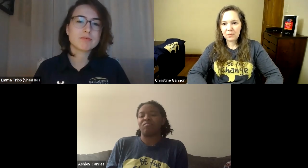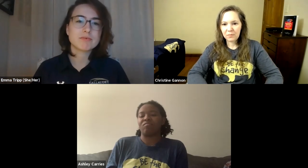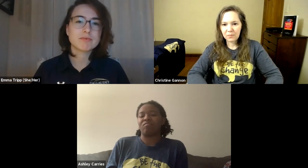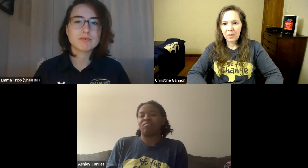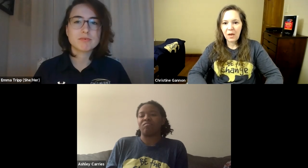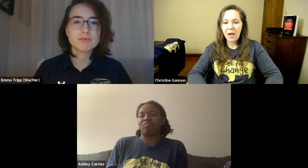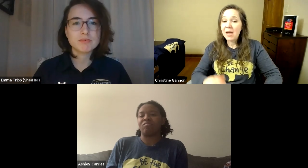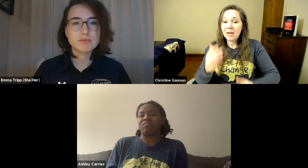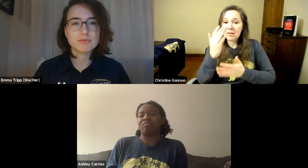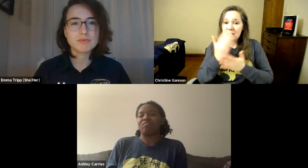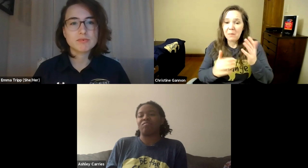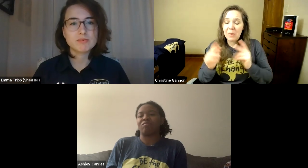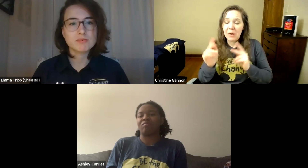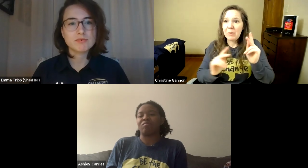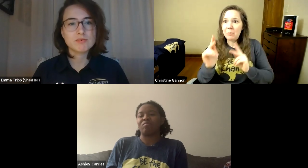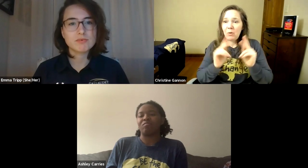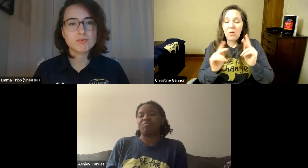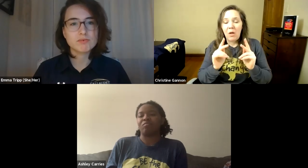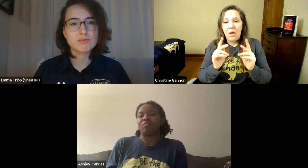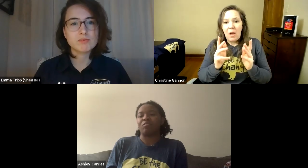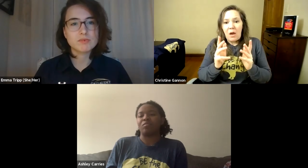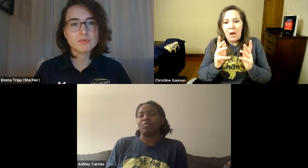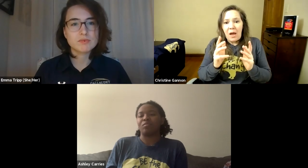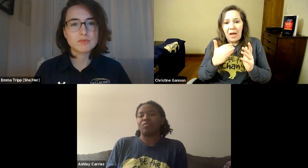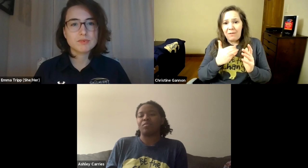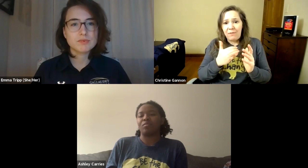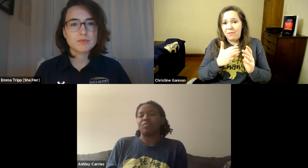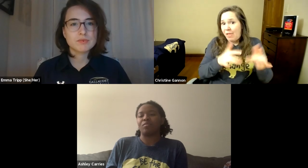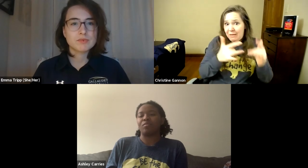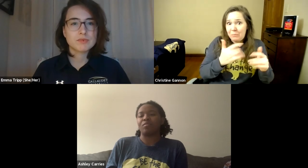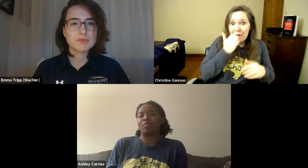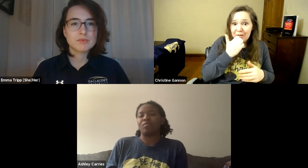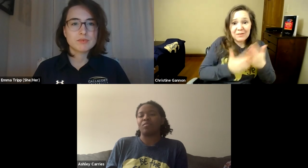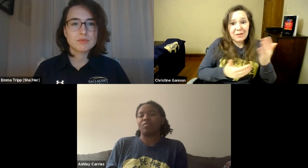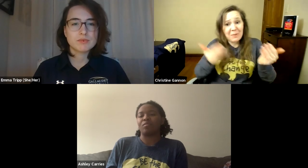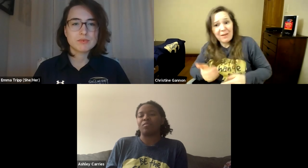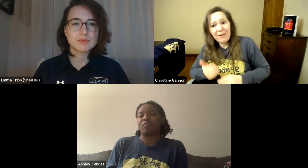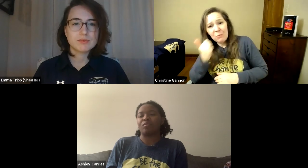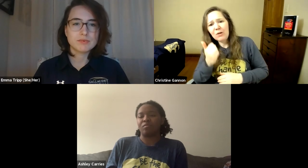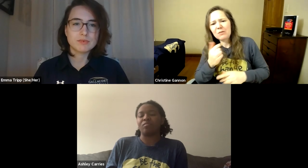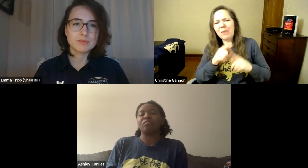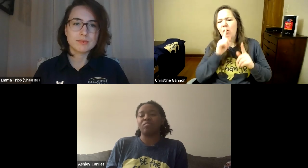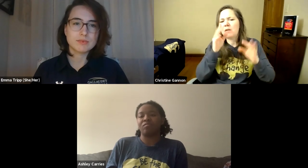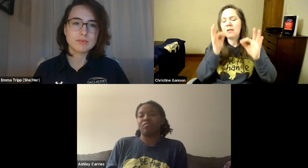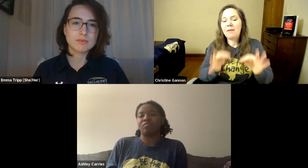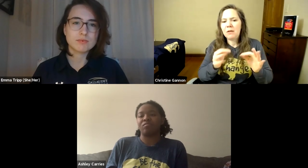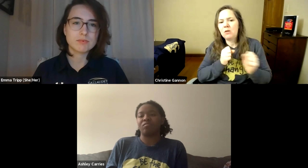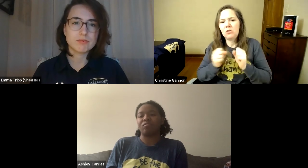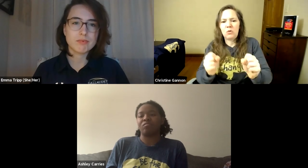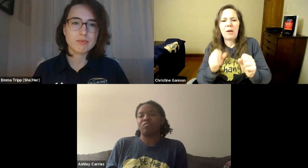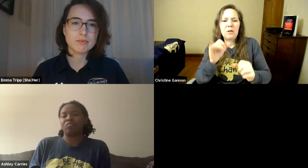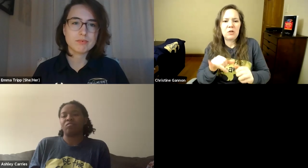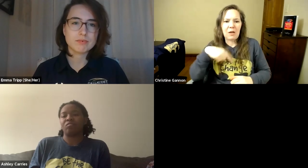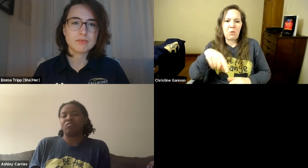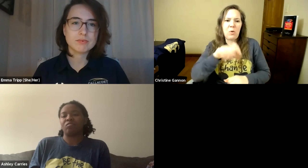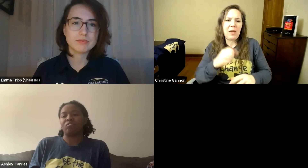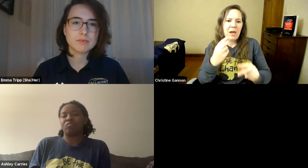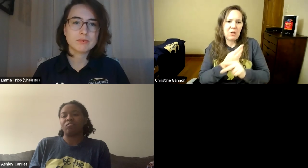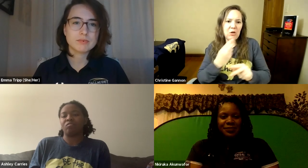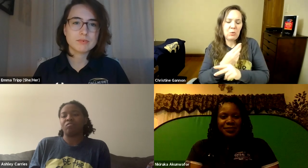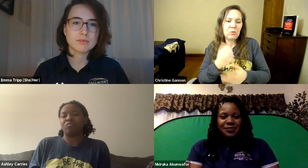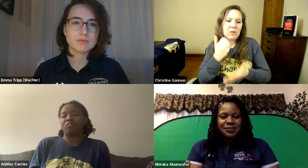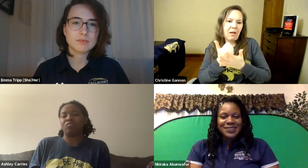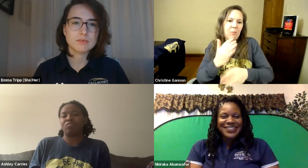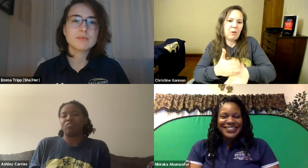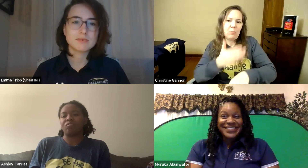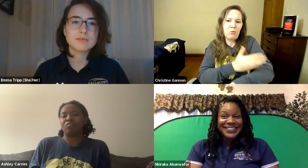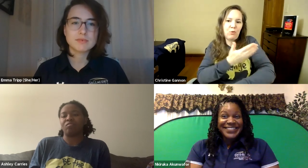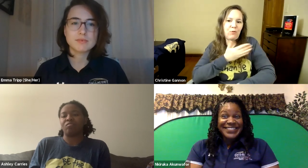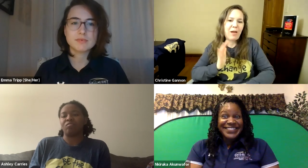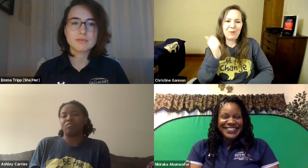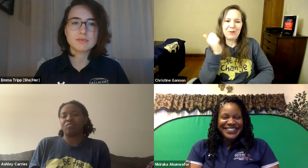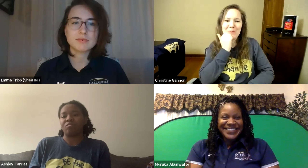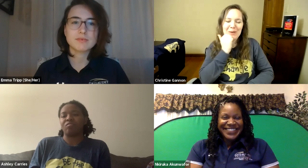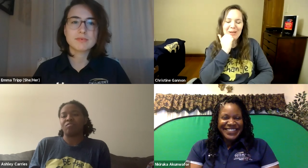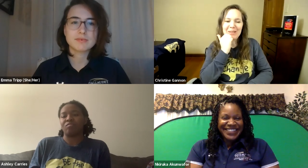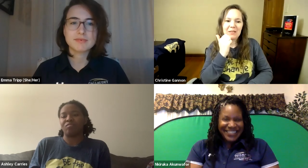Some people have light periods and some have heavier periods. There are definitely strategies we can use to help improve our periods